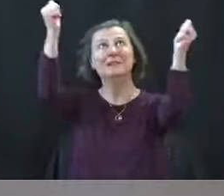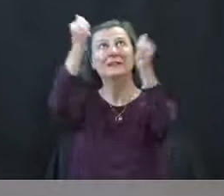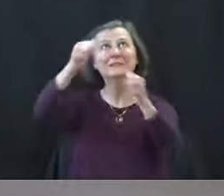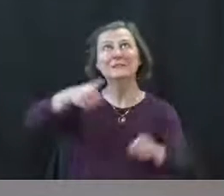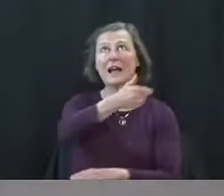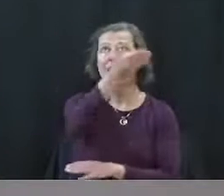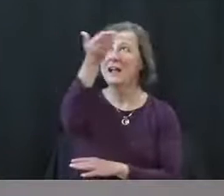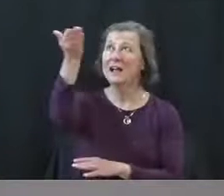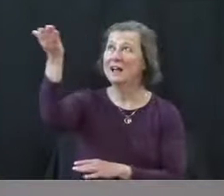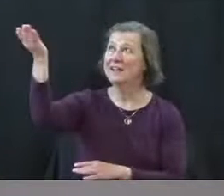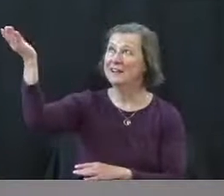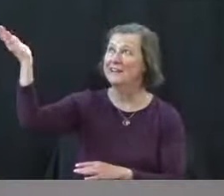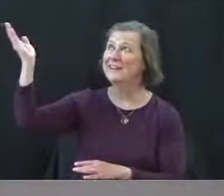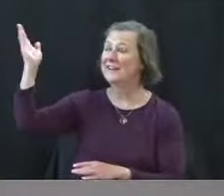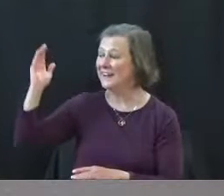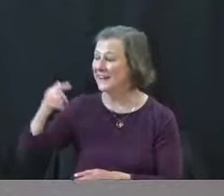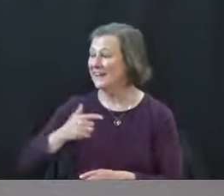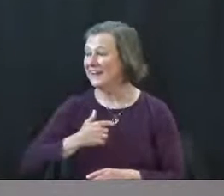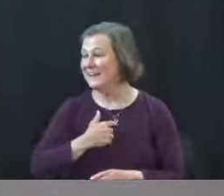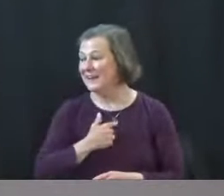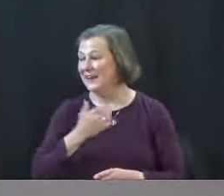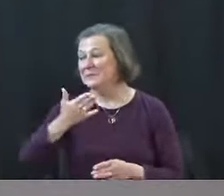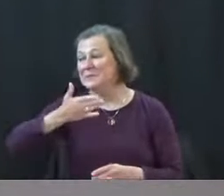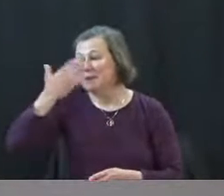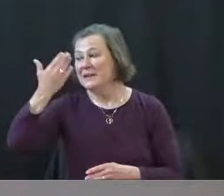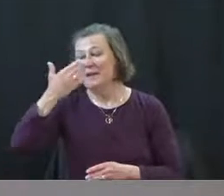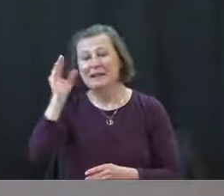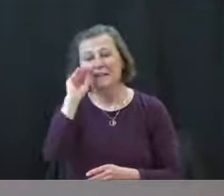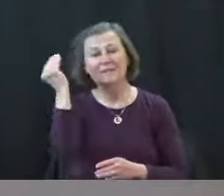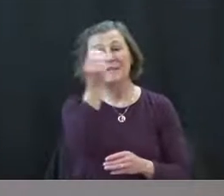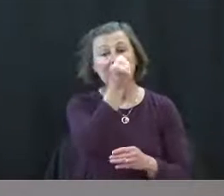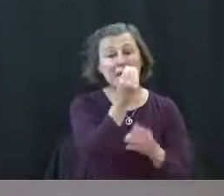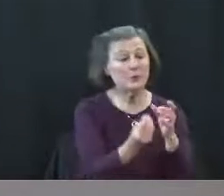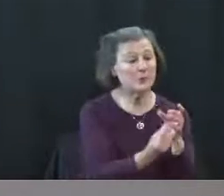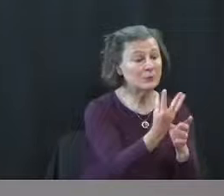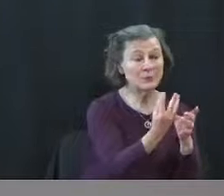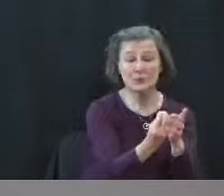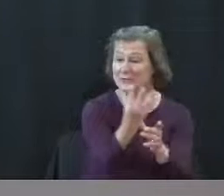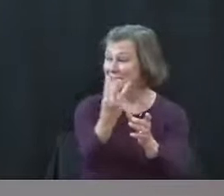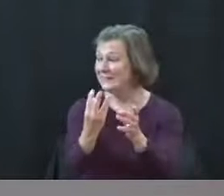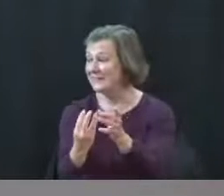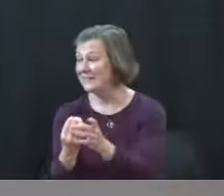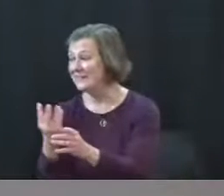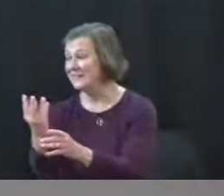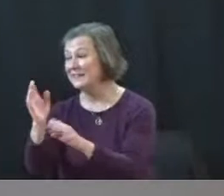I smell the flowers blooming, opening for spring,